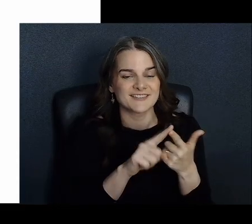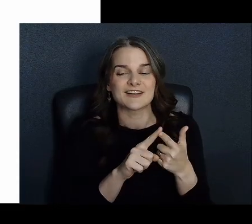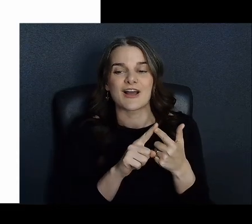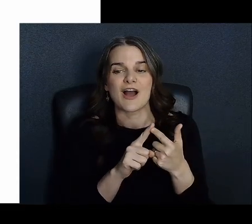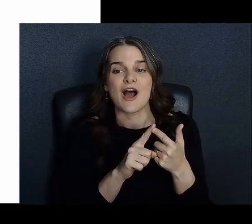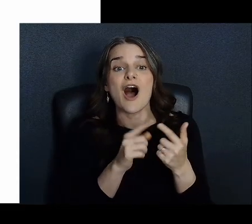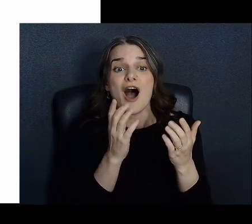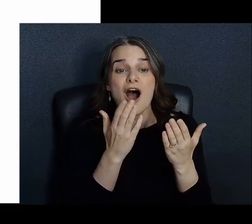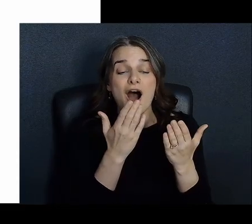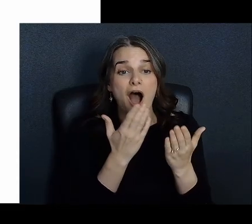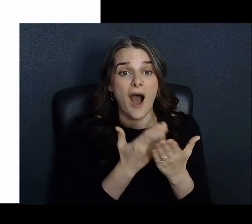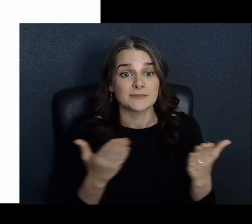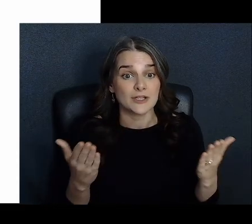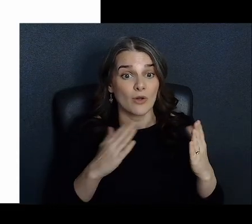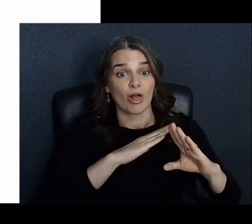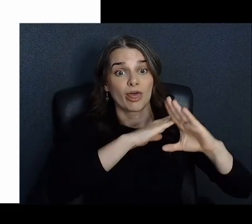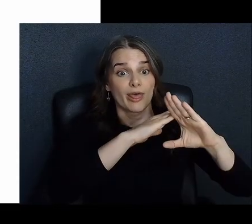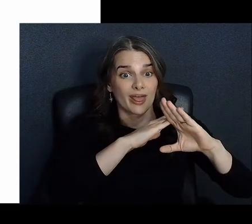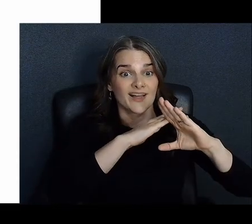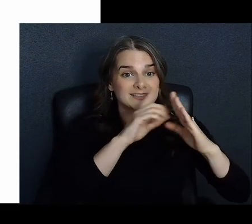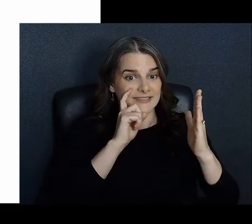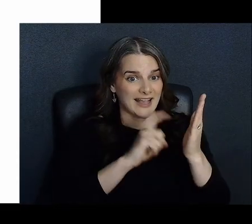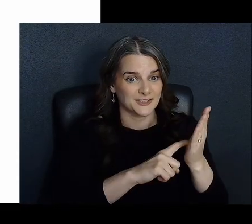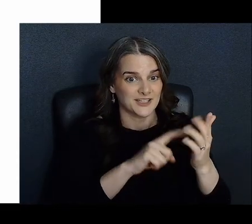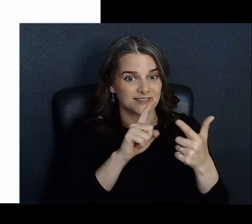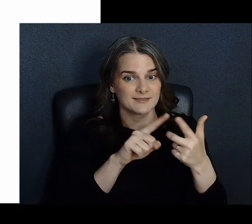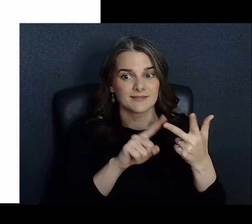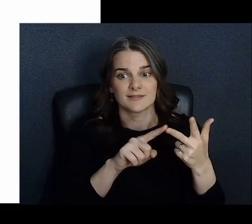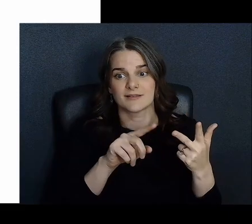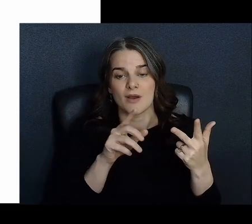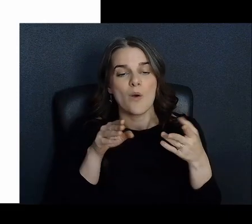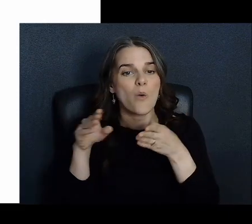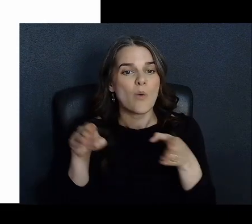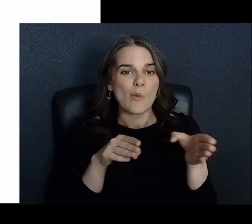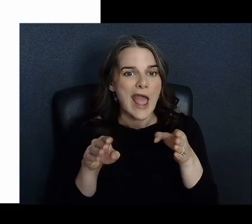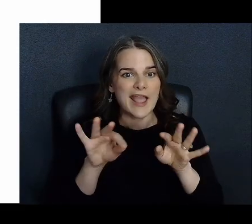You also have for indoor wayfinding navigation.